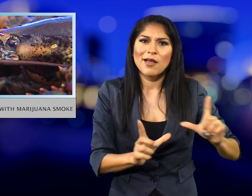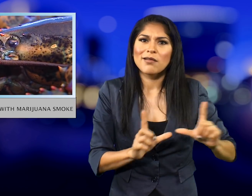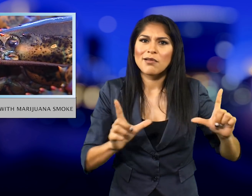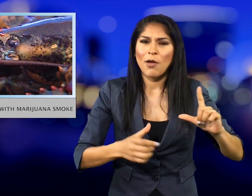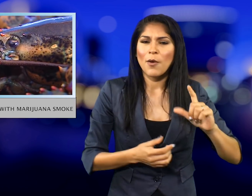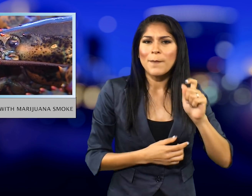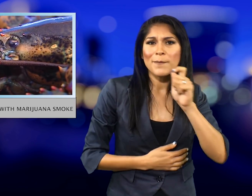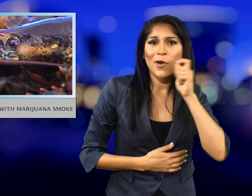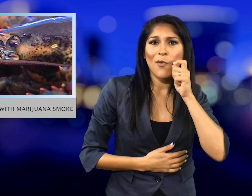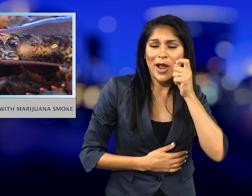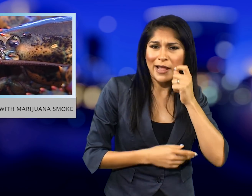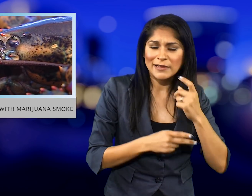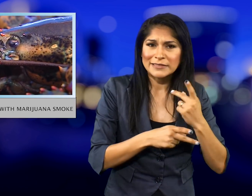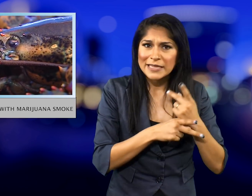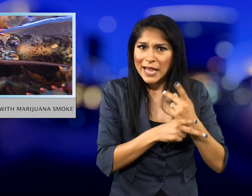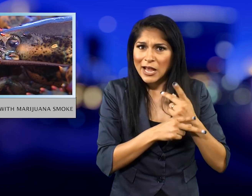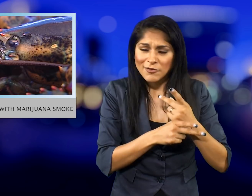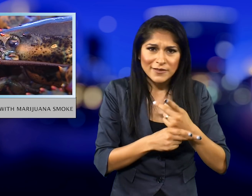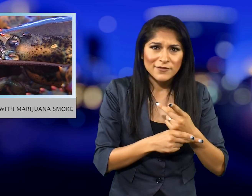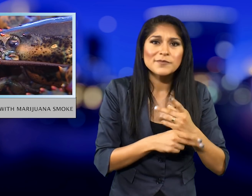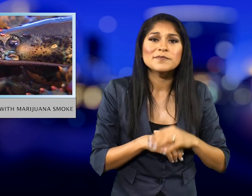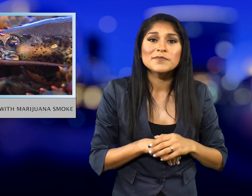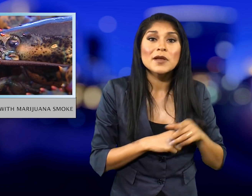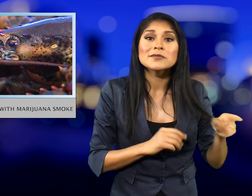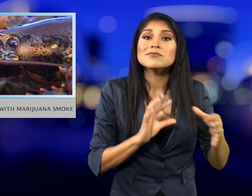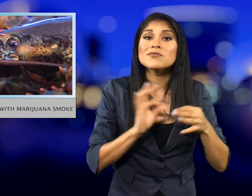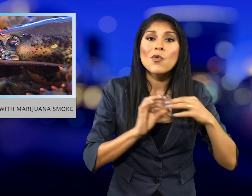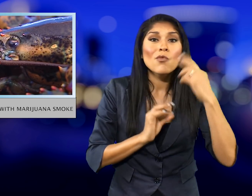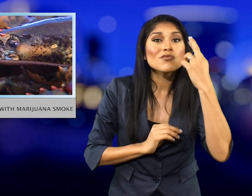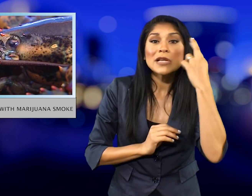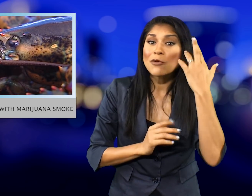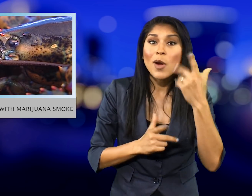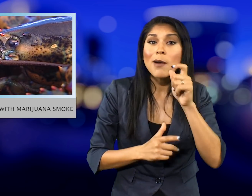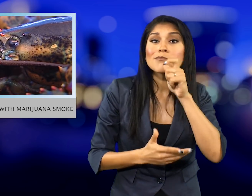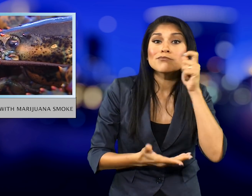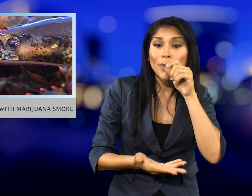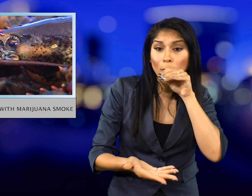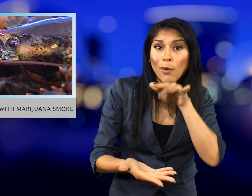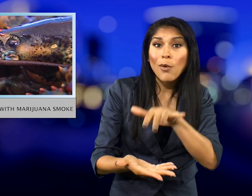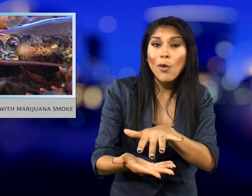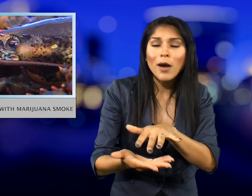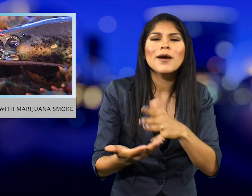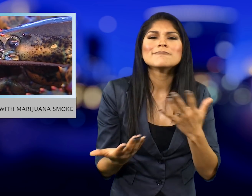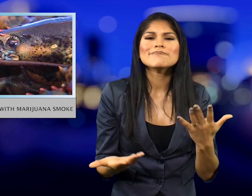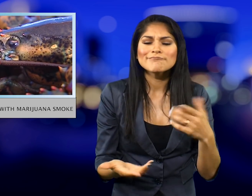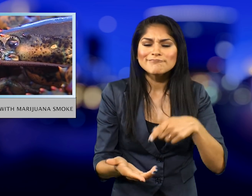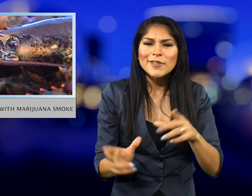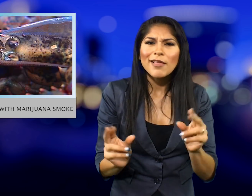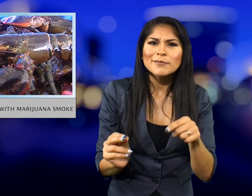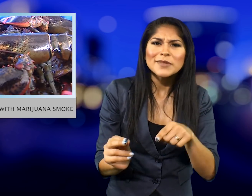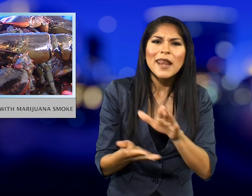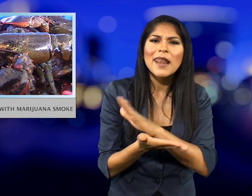to make the killing more humane.